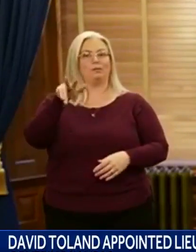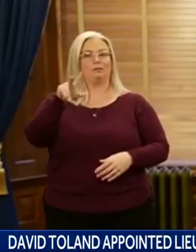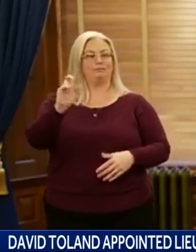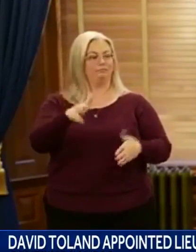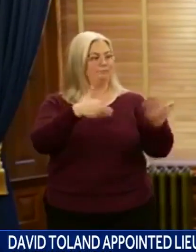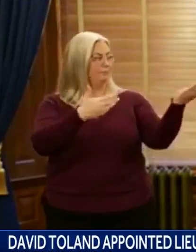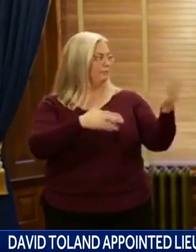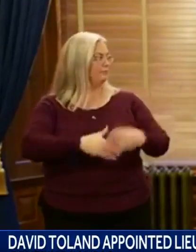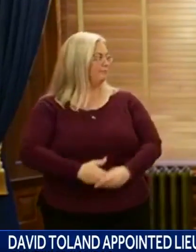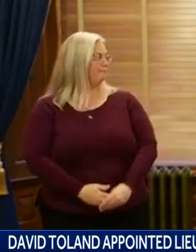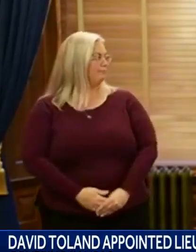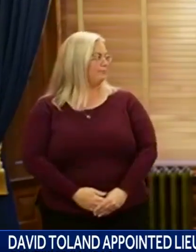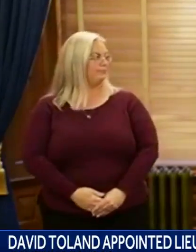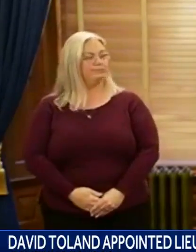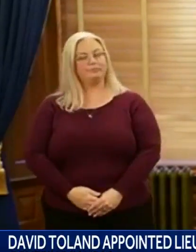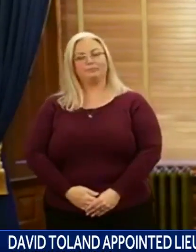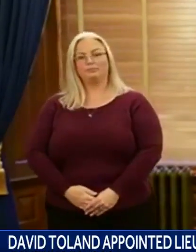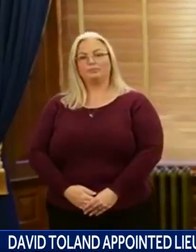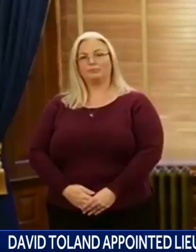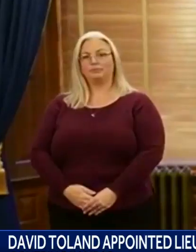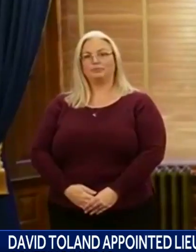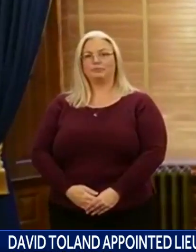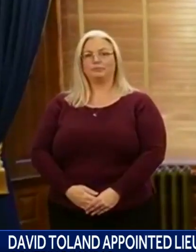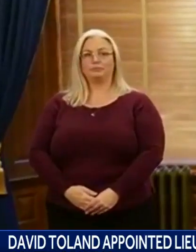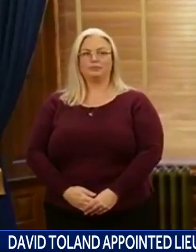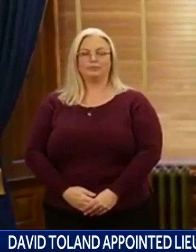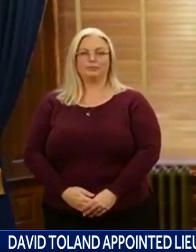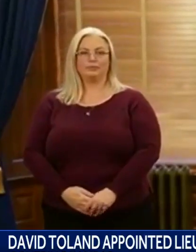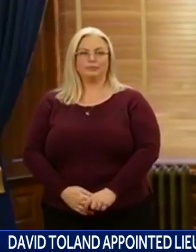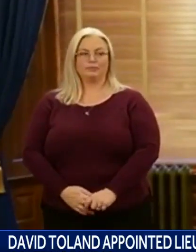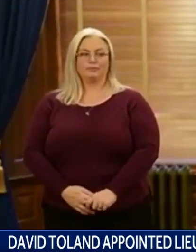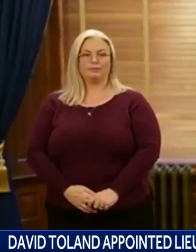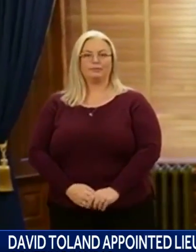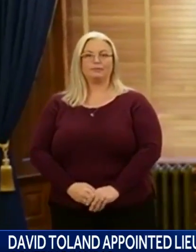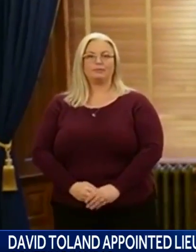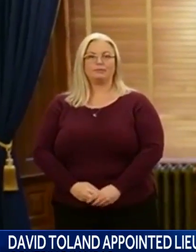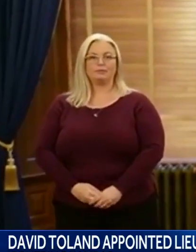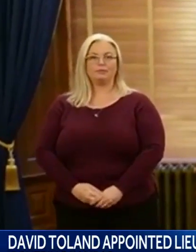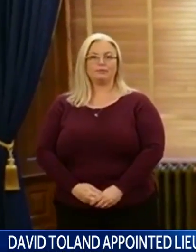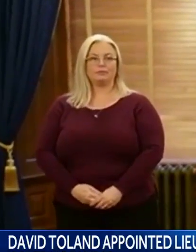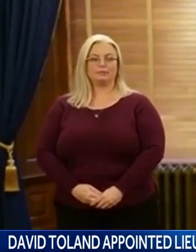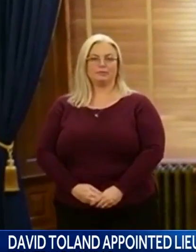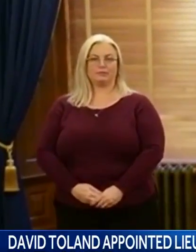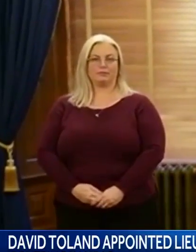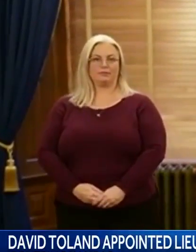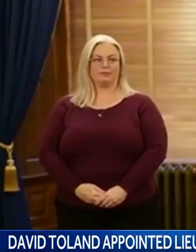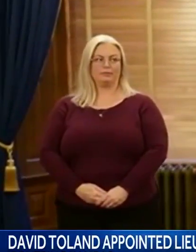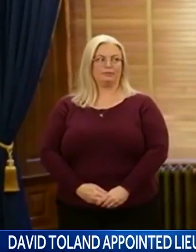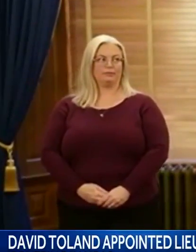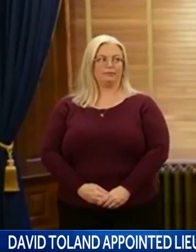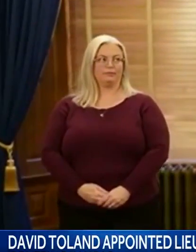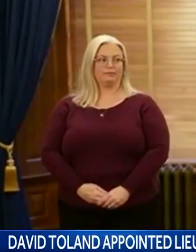GOVERNOR LAURA KELLY OFFICIALLY ANNOUNCED KANSAS SECRETARY O COMMERCE DAVID TOLAND HAS BEEN APPOINTED TO LIEUTENANT GOVERNOR.